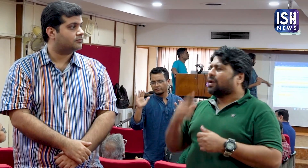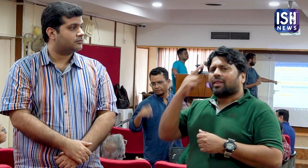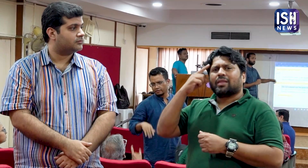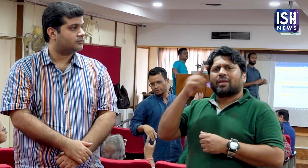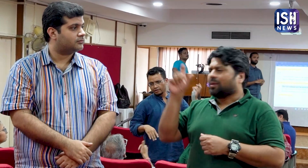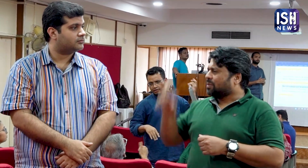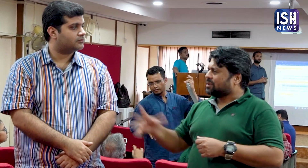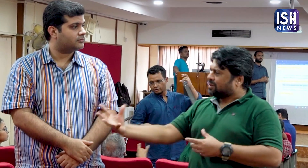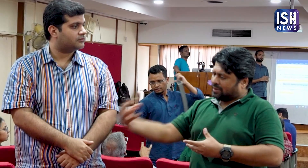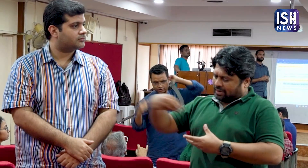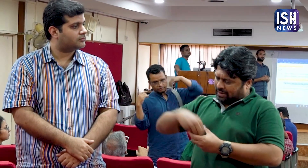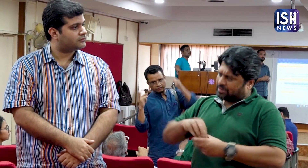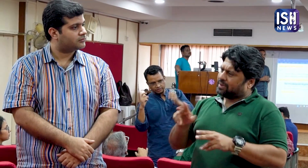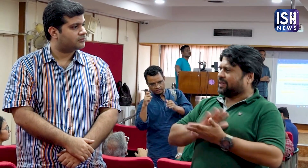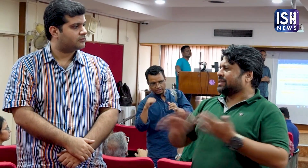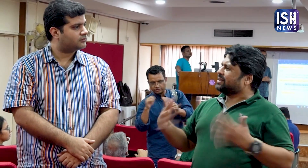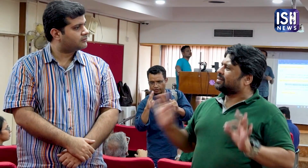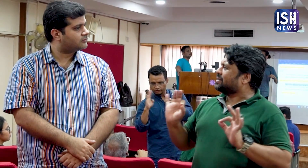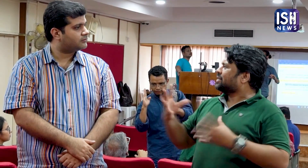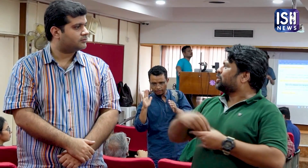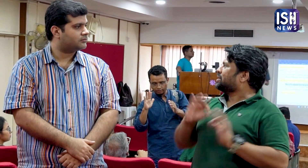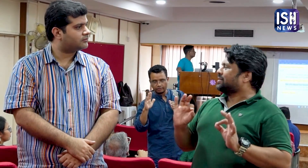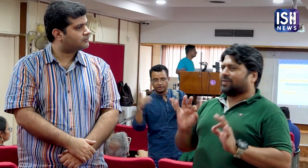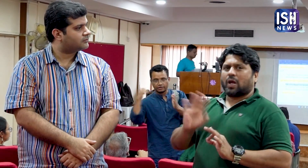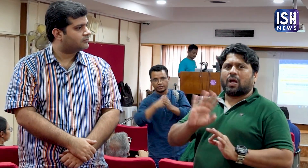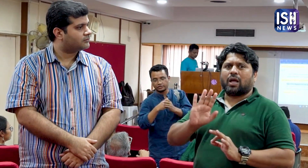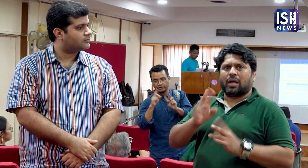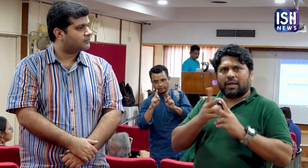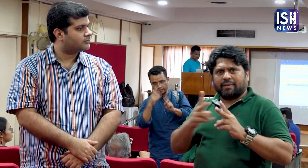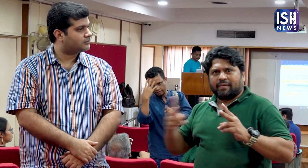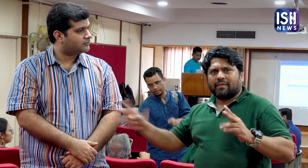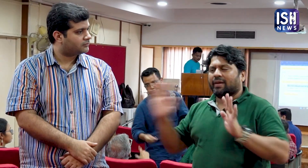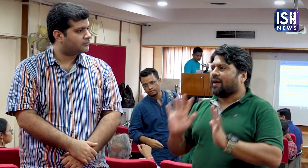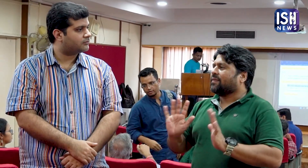It does not end at inclusion. There are many factors involved.